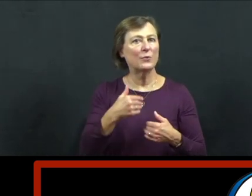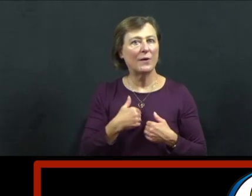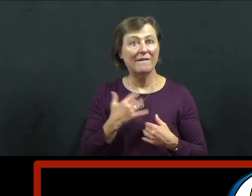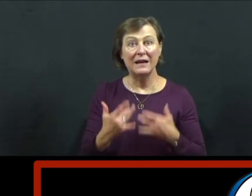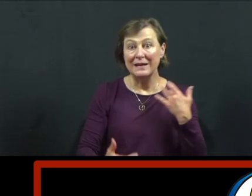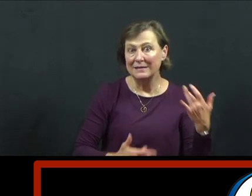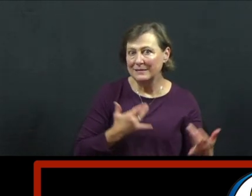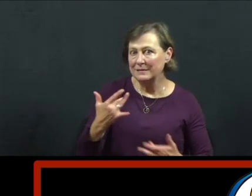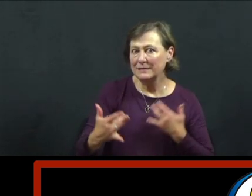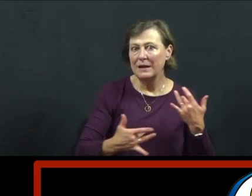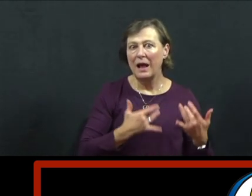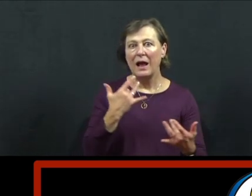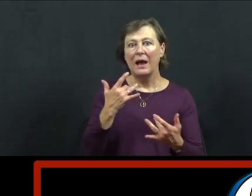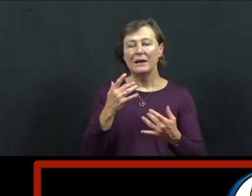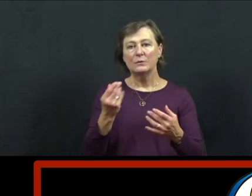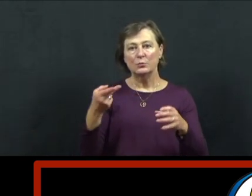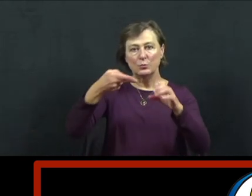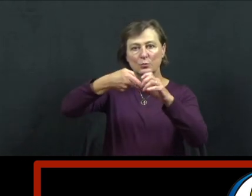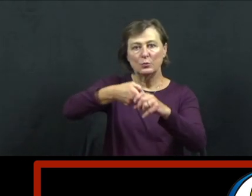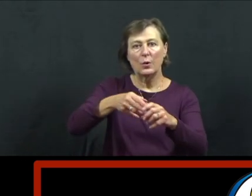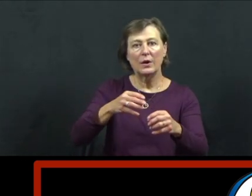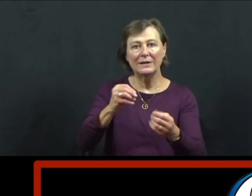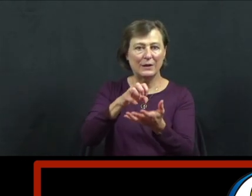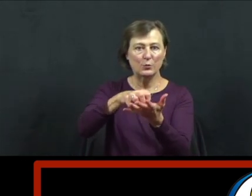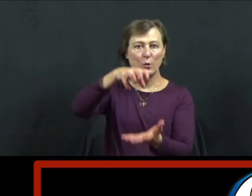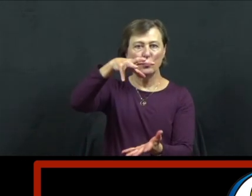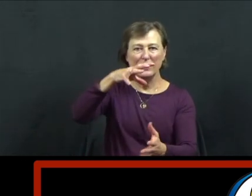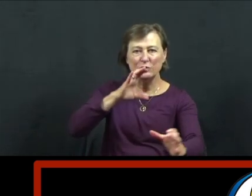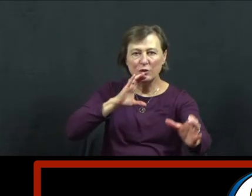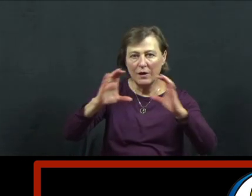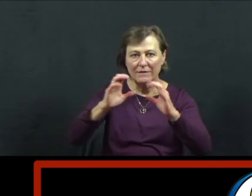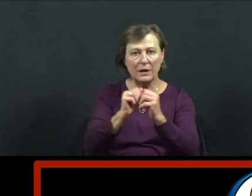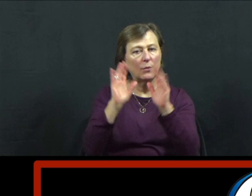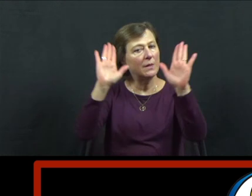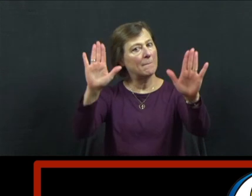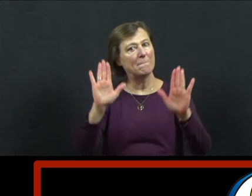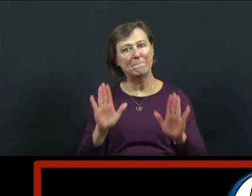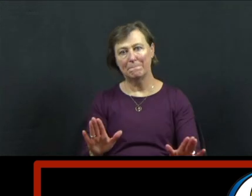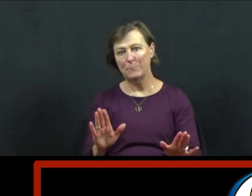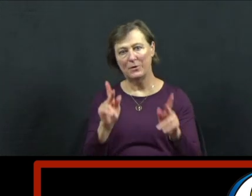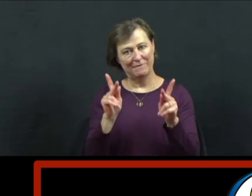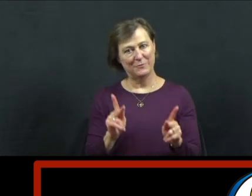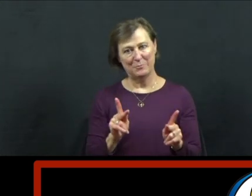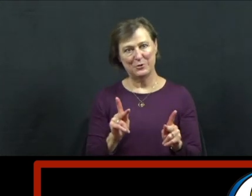in a rich conversation with a remarkable person.